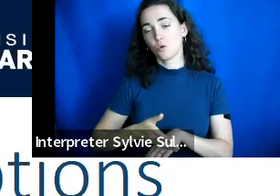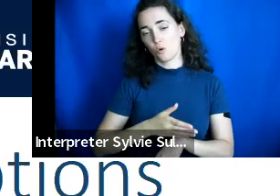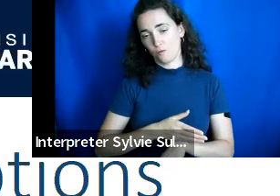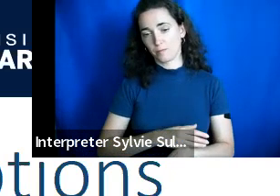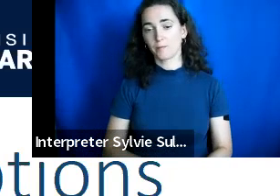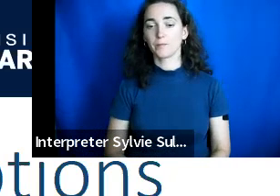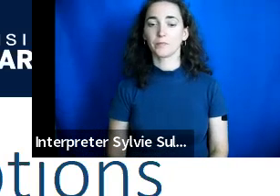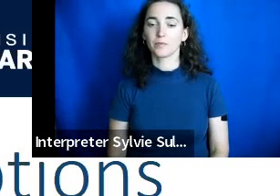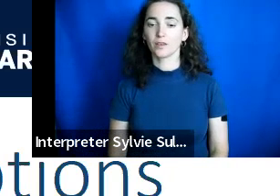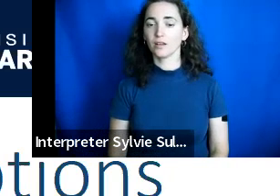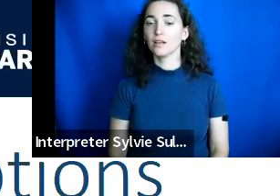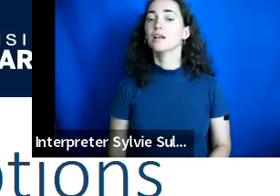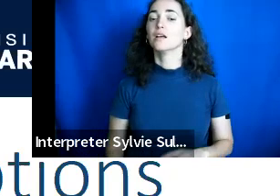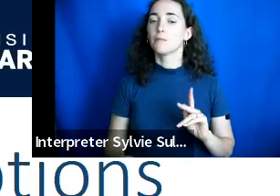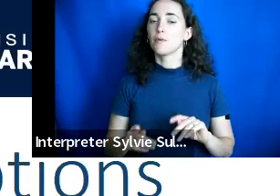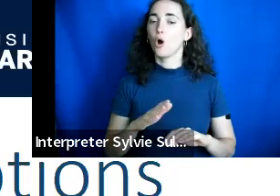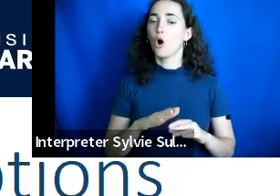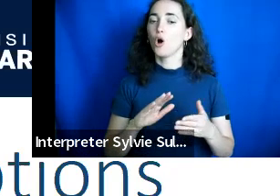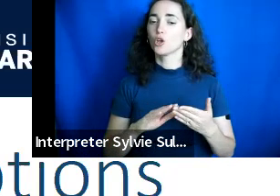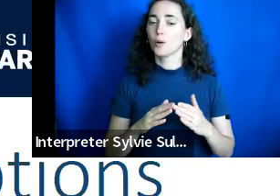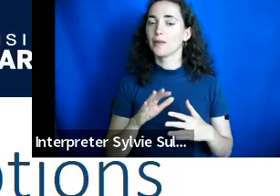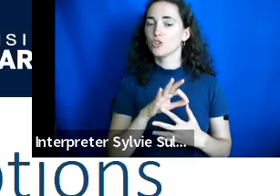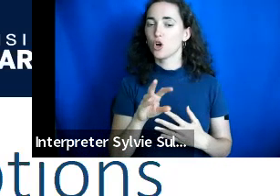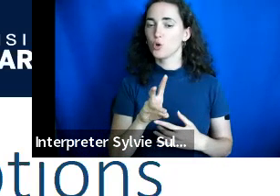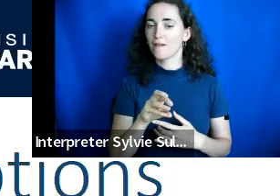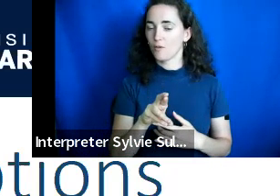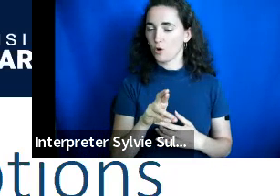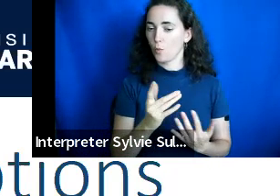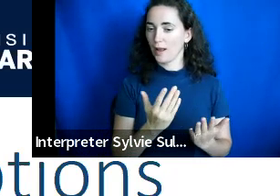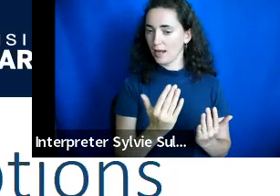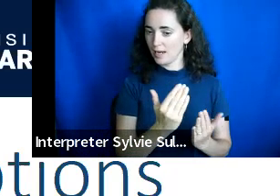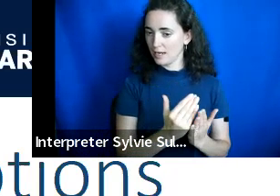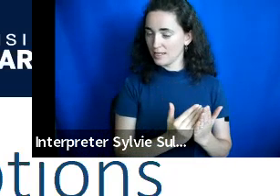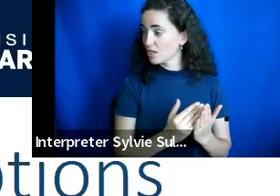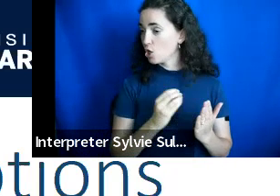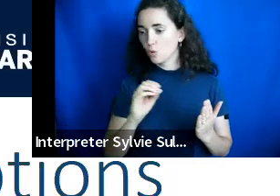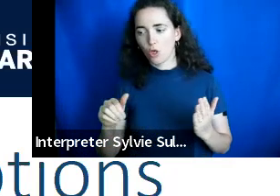persons on the community choices waver, wait, list that are receiving no other service.